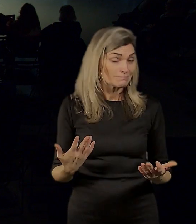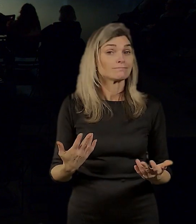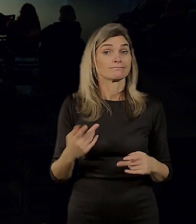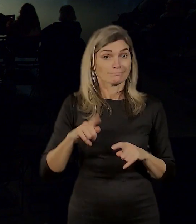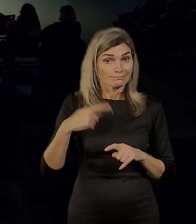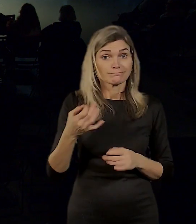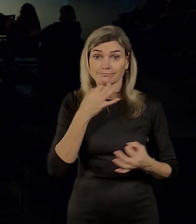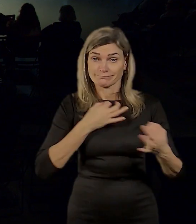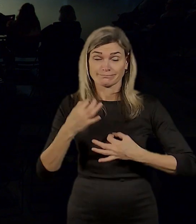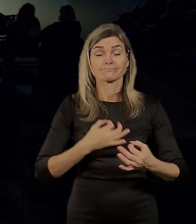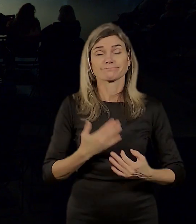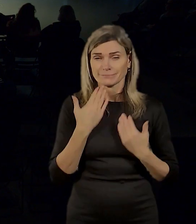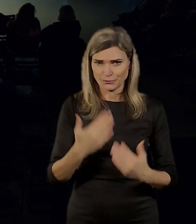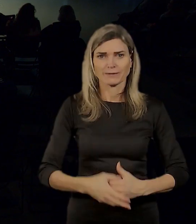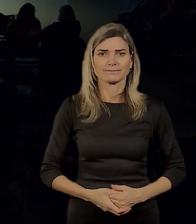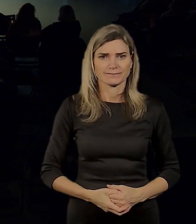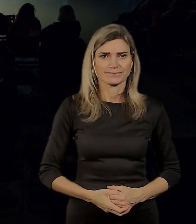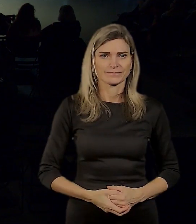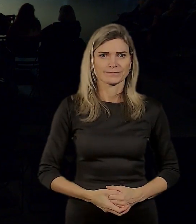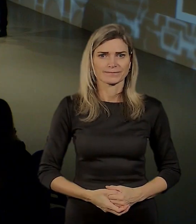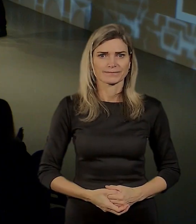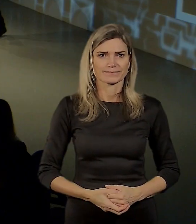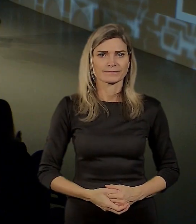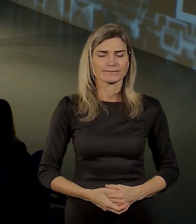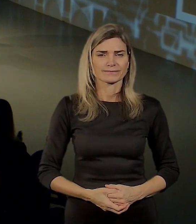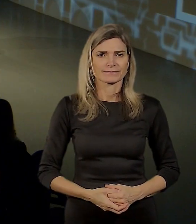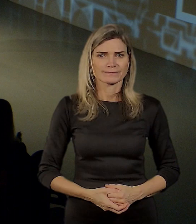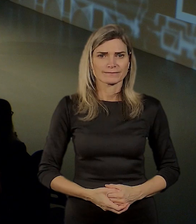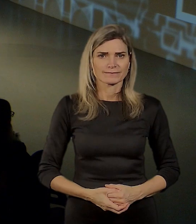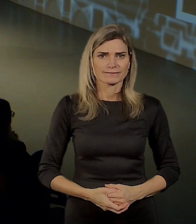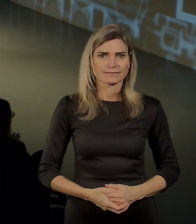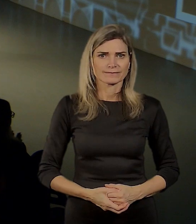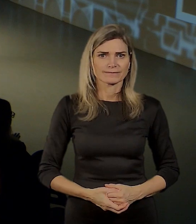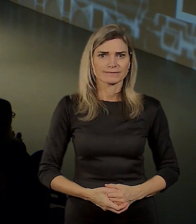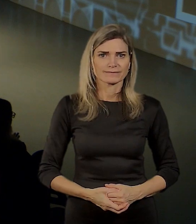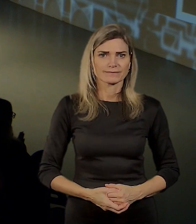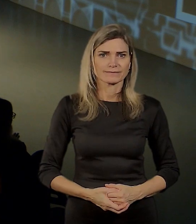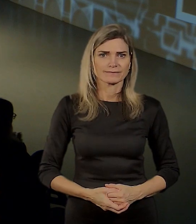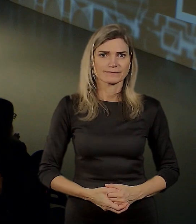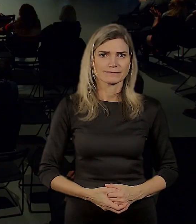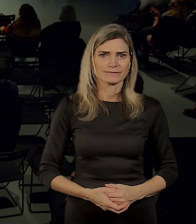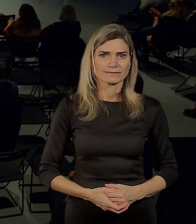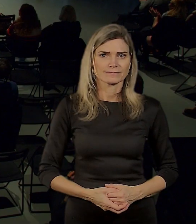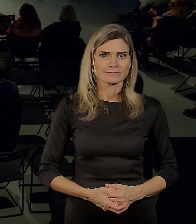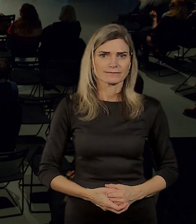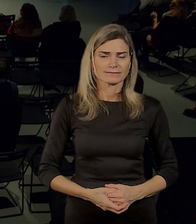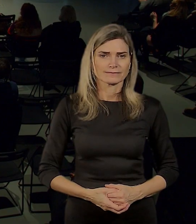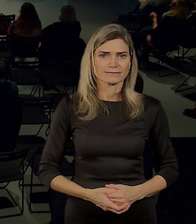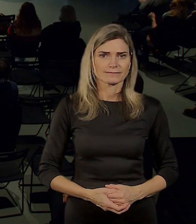I saw them running out there in the dark. And they are running for another. So thank you. Before I invite you here, because you don't have a place to sit yet, I would just like to remind you